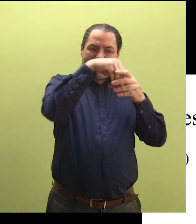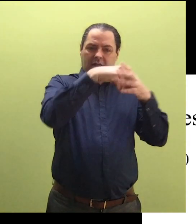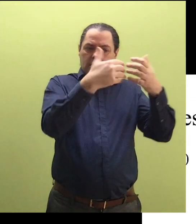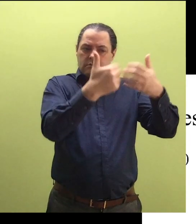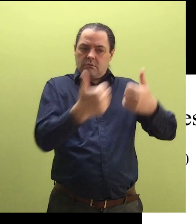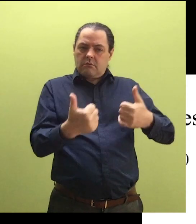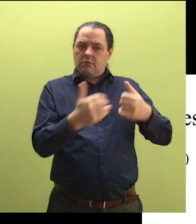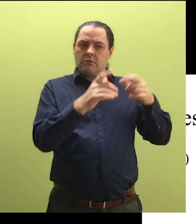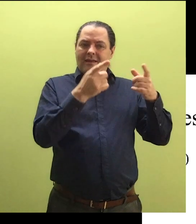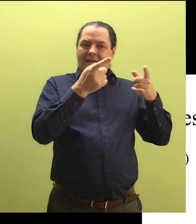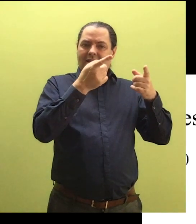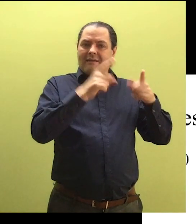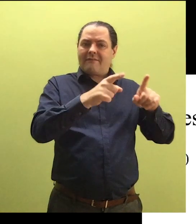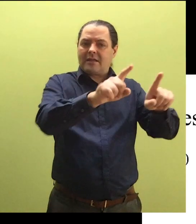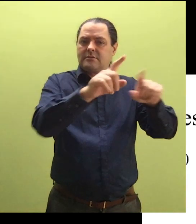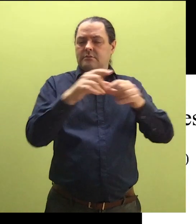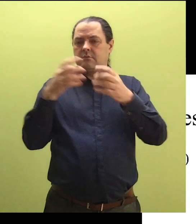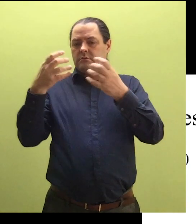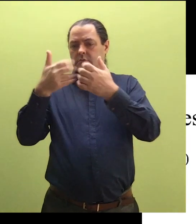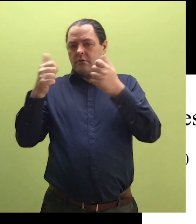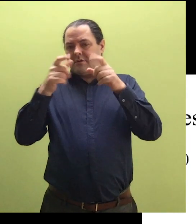one sub-event, and these sub-events can be expressed